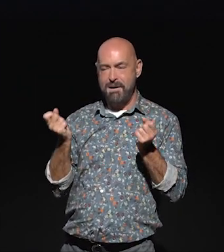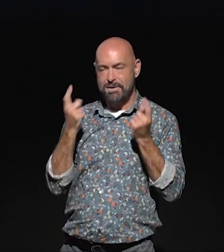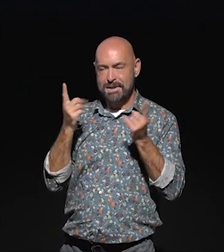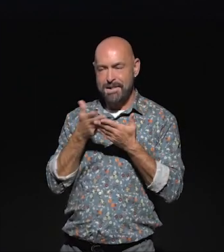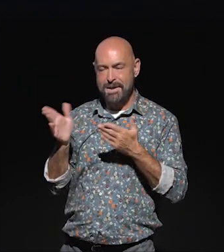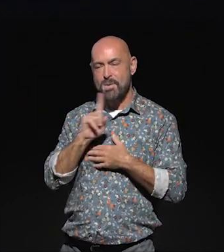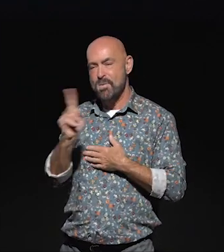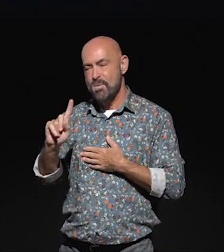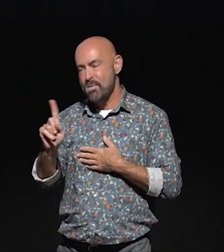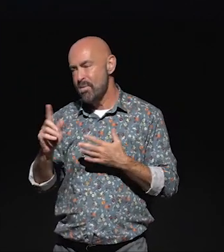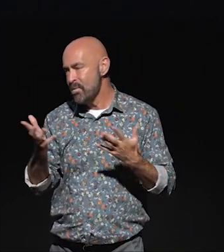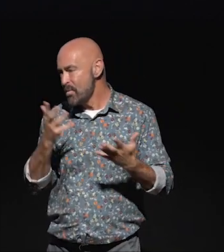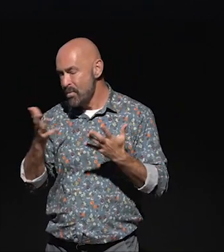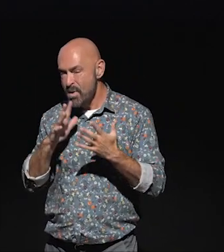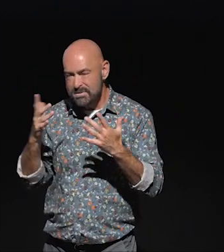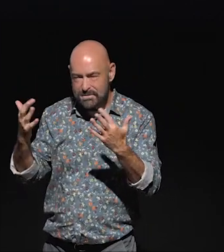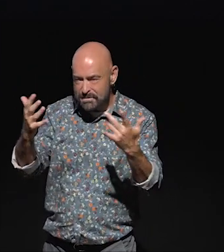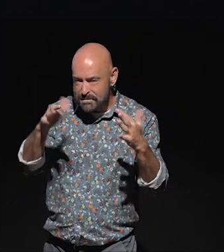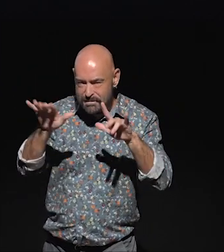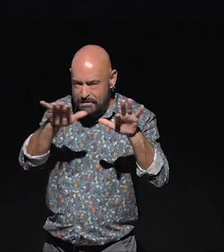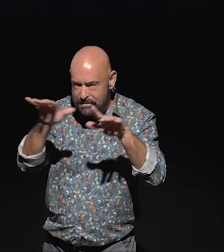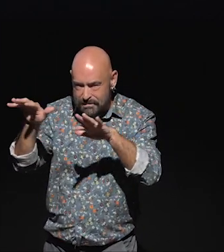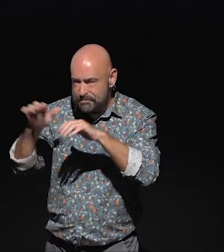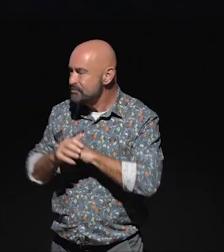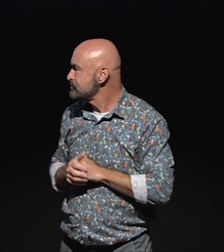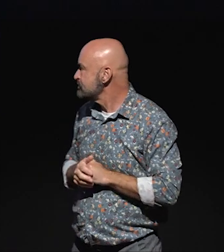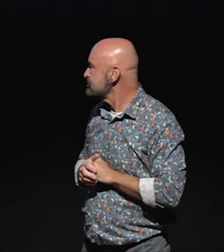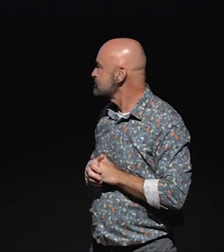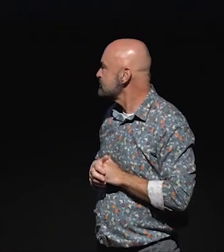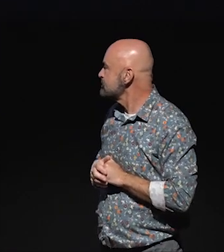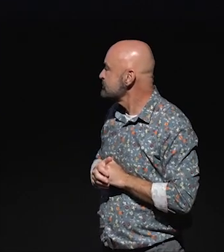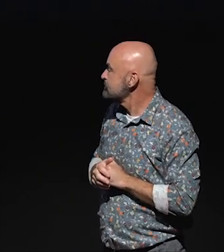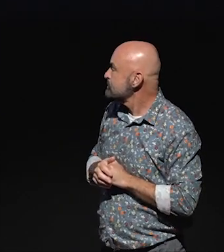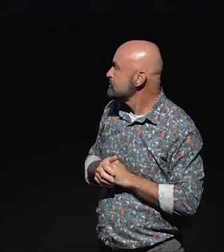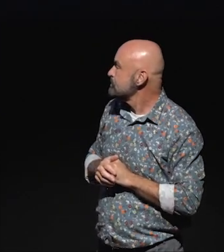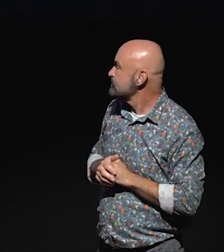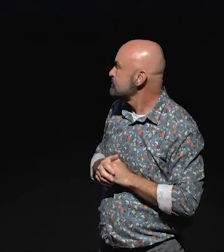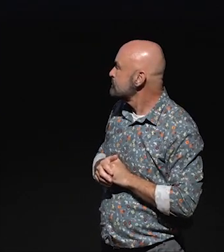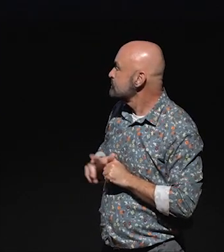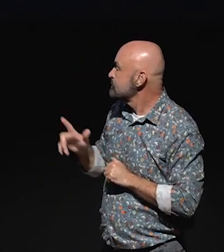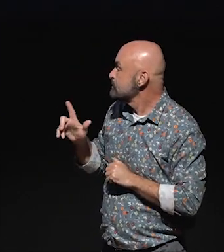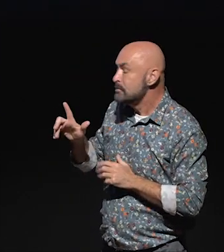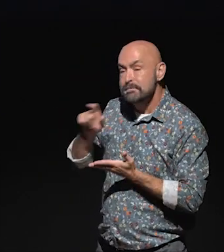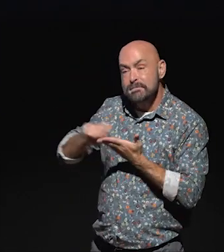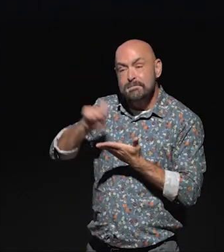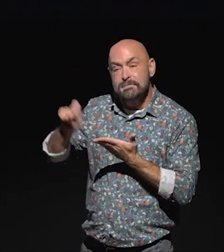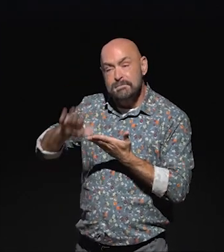what is going on here. And, in fact, Duthuit's essay is then published